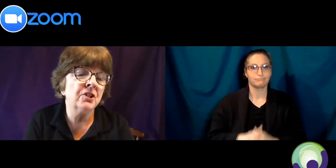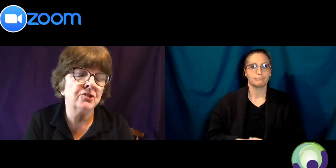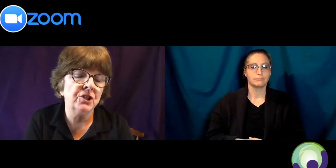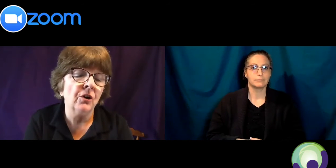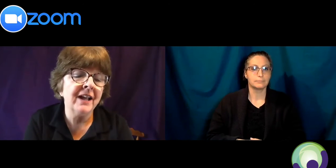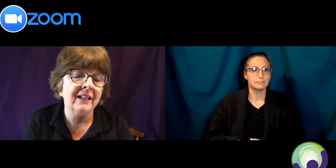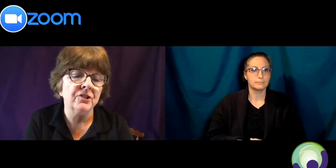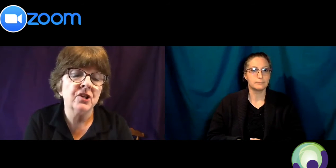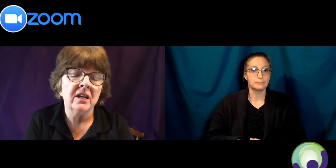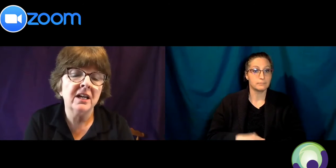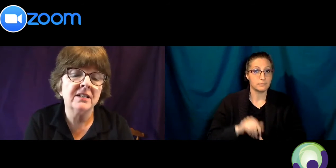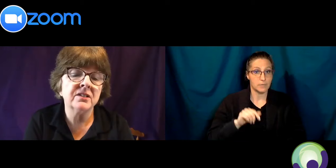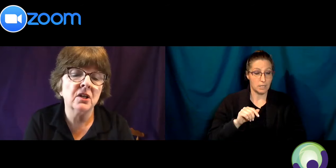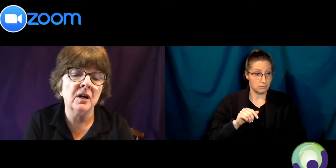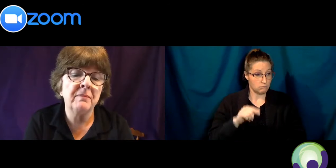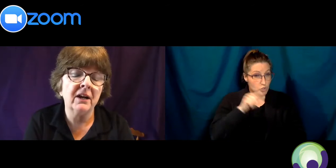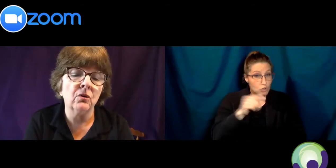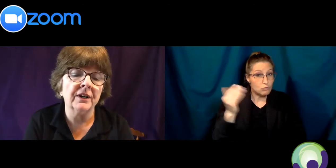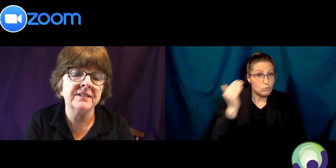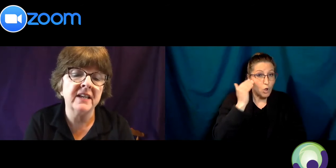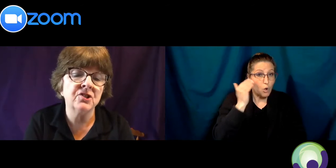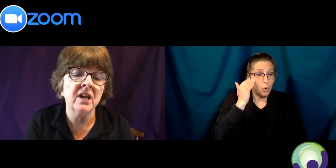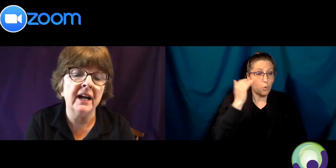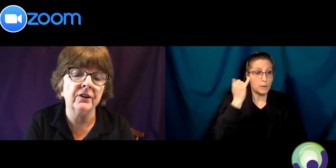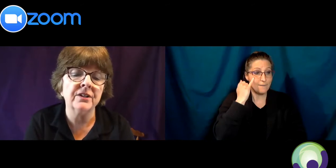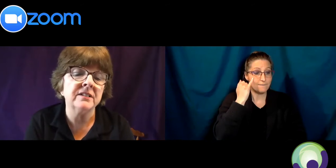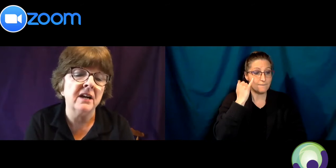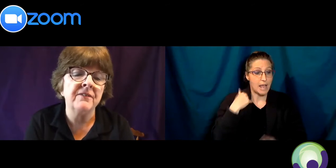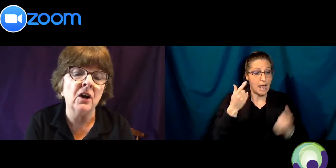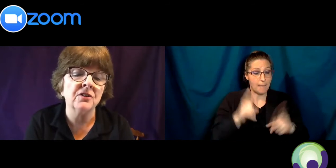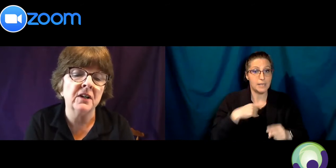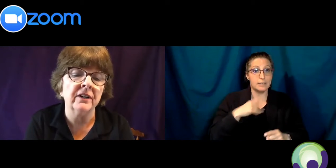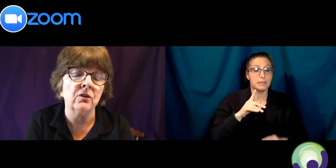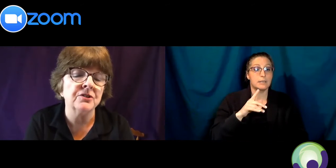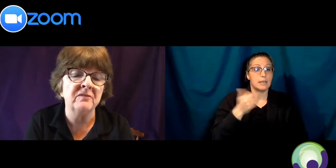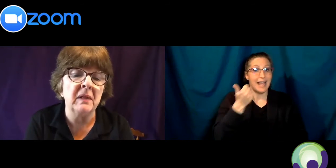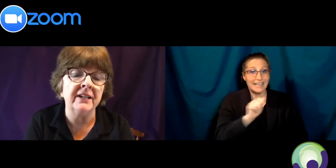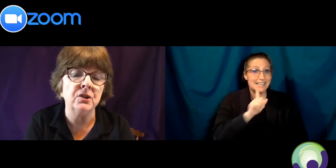To your knowledge, has the Packer organization hired deaf, hard of hearing or Deafblind youth?